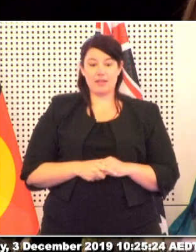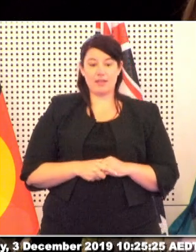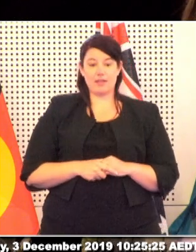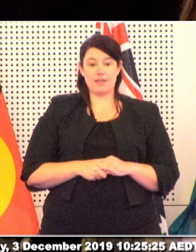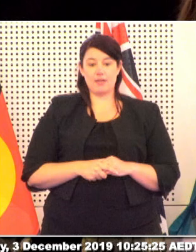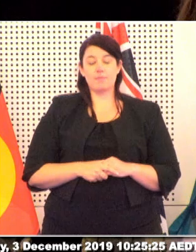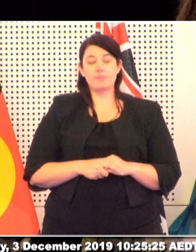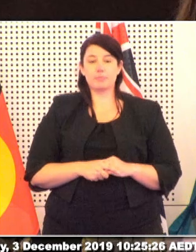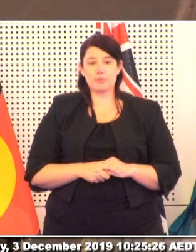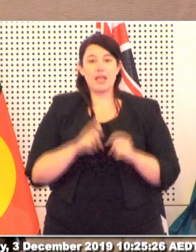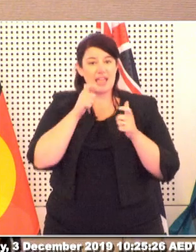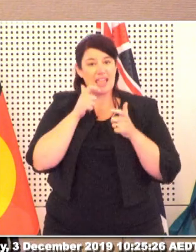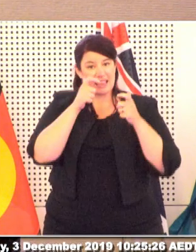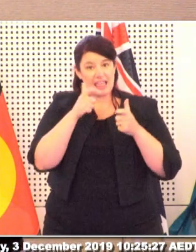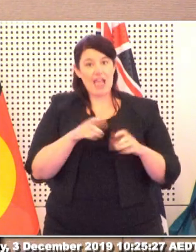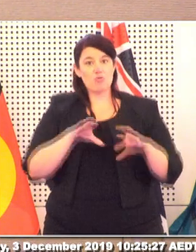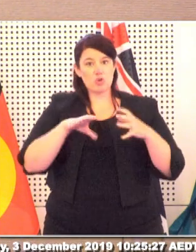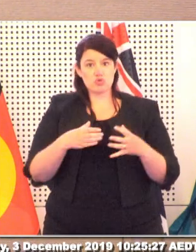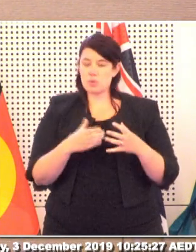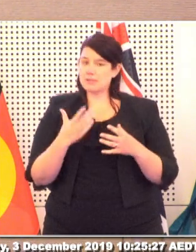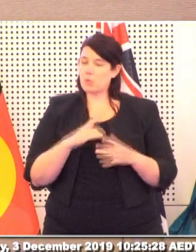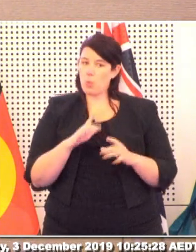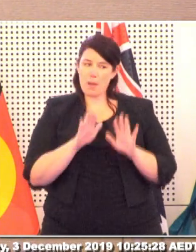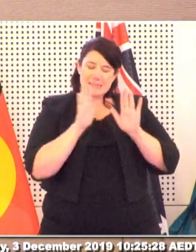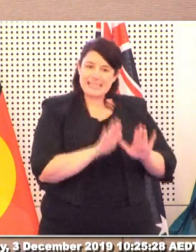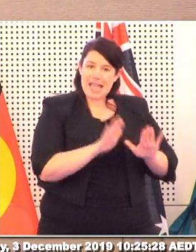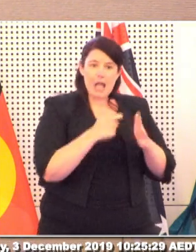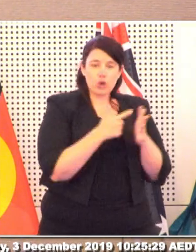wanted to – just to have as many residents stay in Kew, for very good reason.